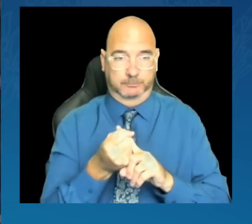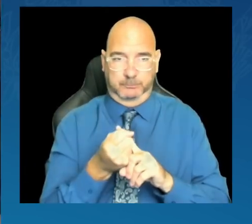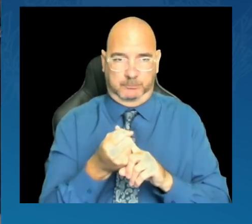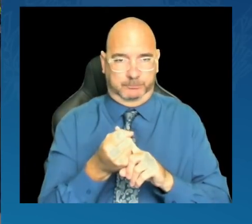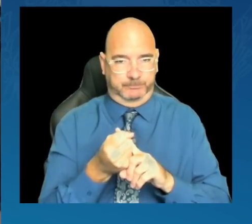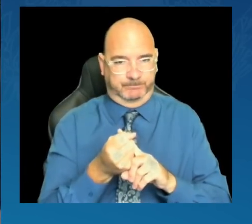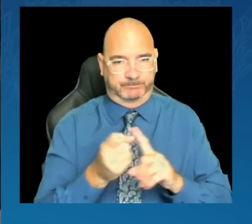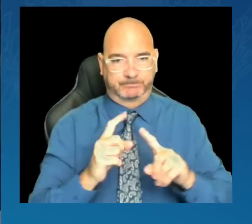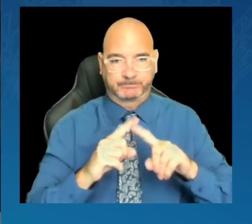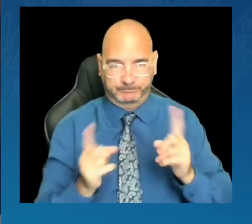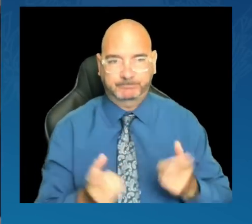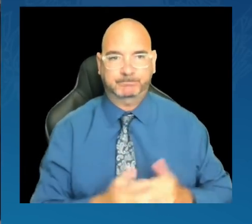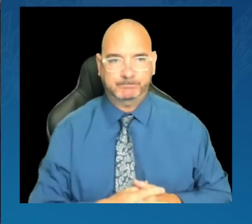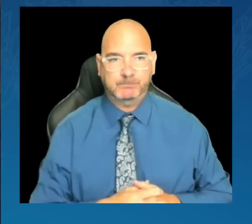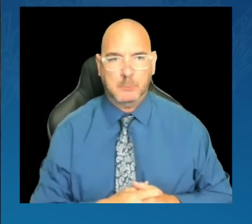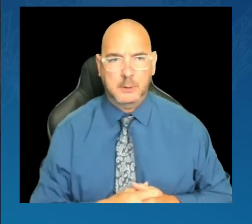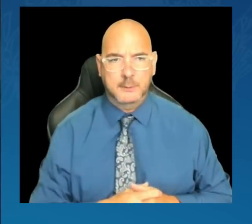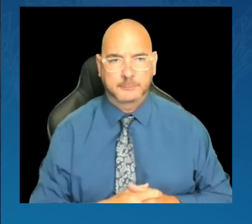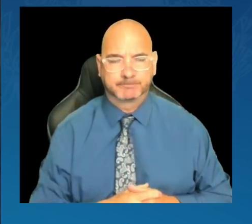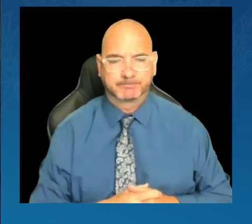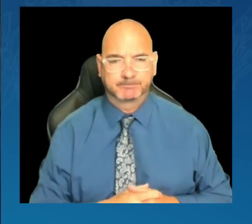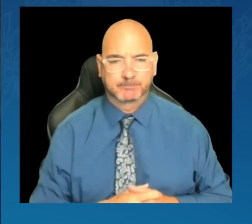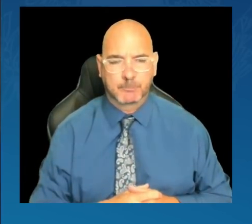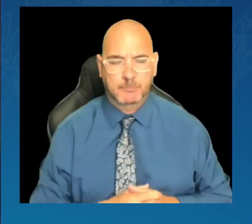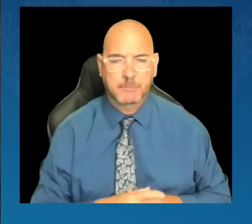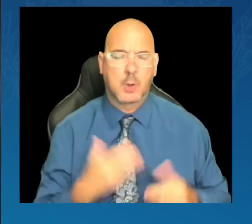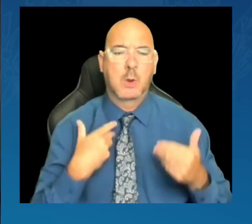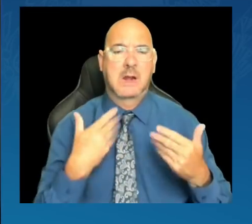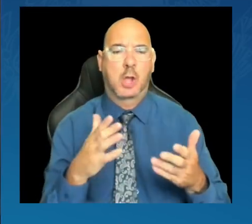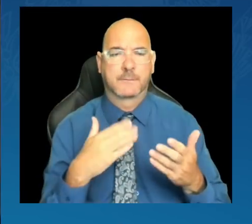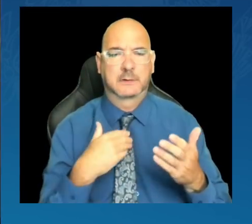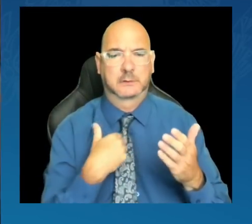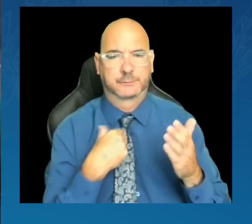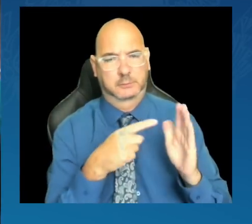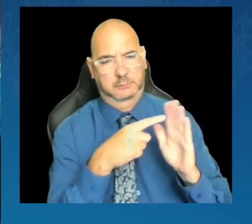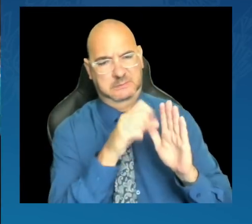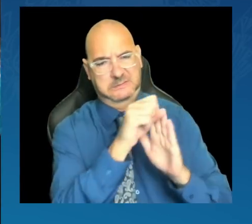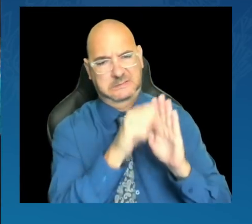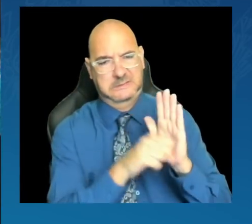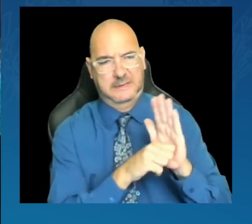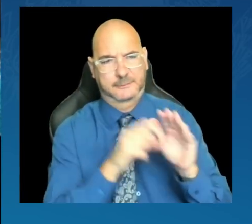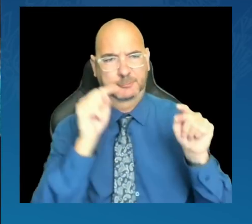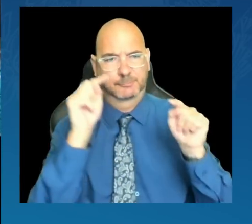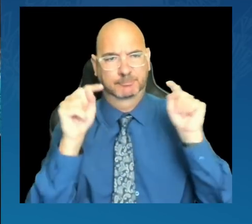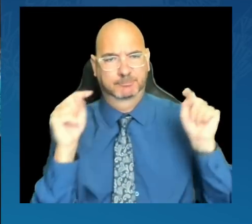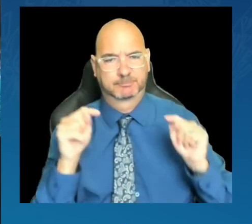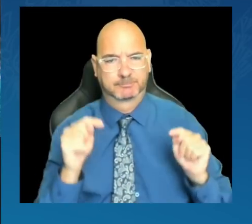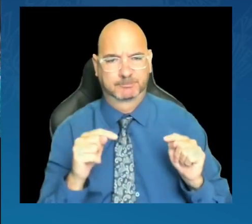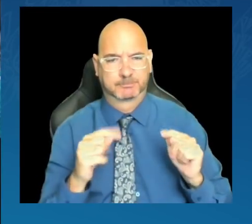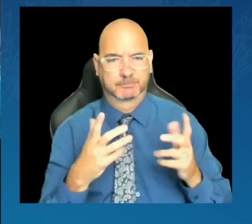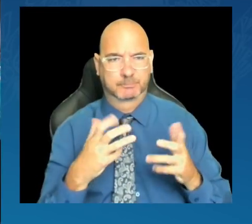on a positive note. Unfortunately, we are here because the U.S. Supreme Court made a bad decision